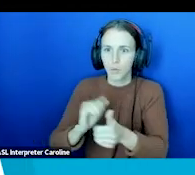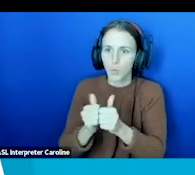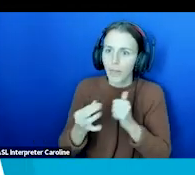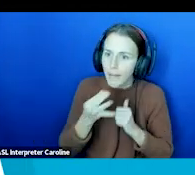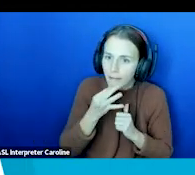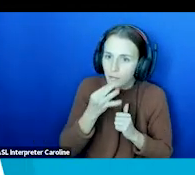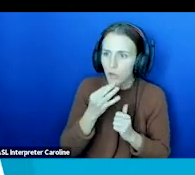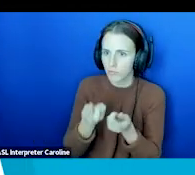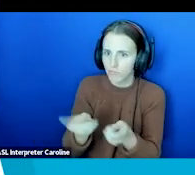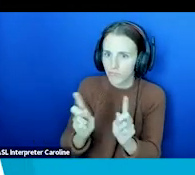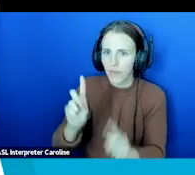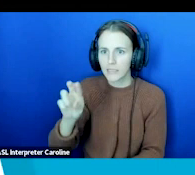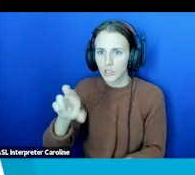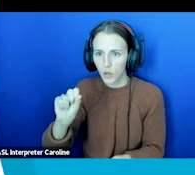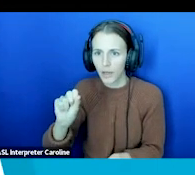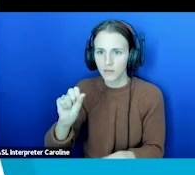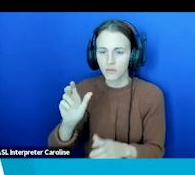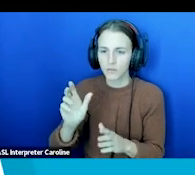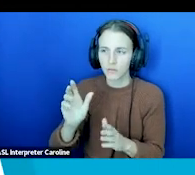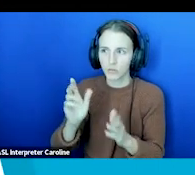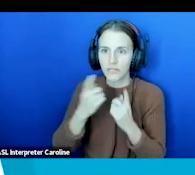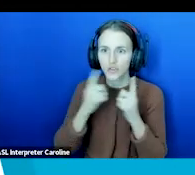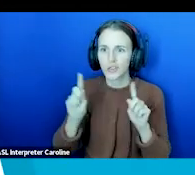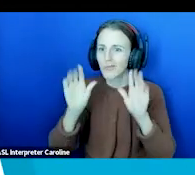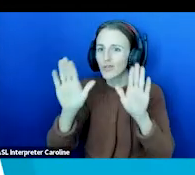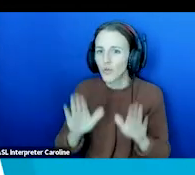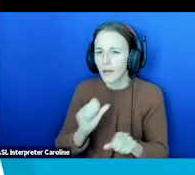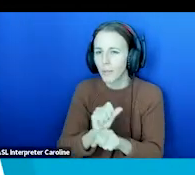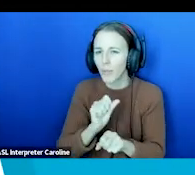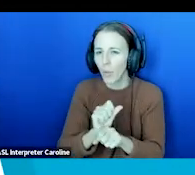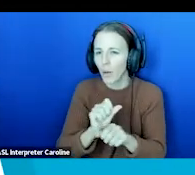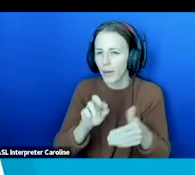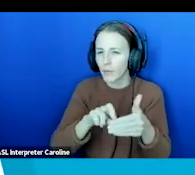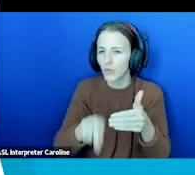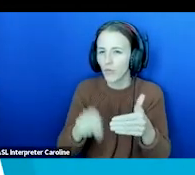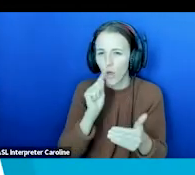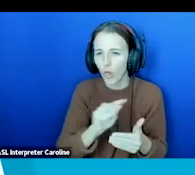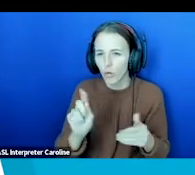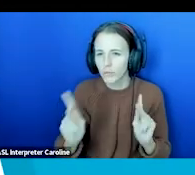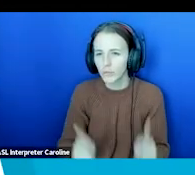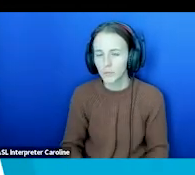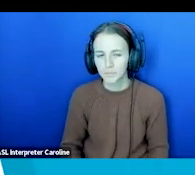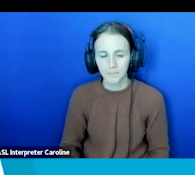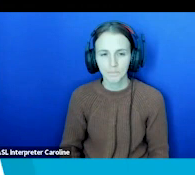NEEDS. THIS IS HOW WE ARE ENVISIONING OUR WORK AS CAP AND THE